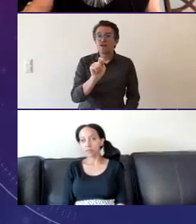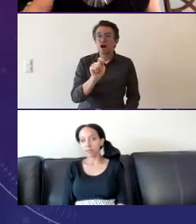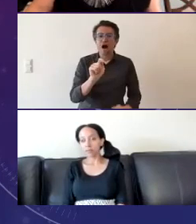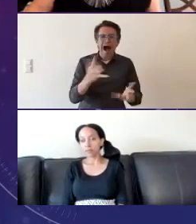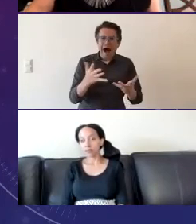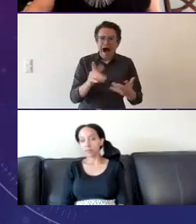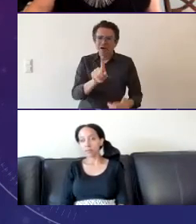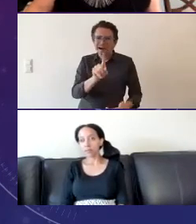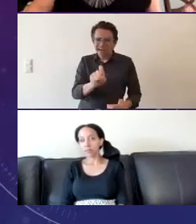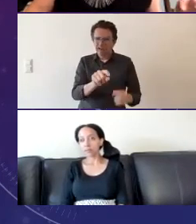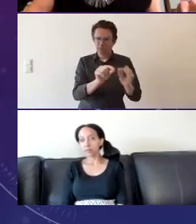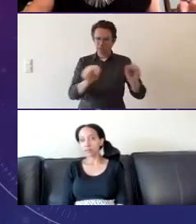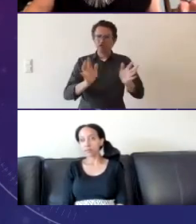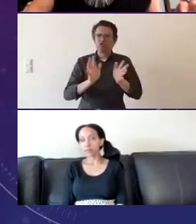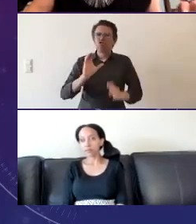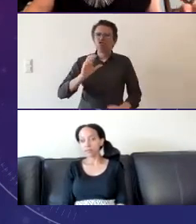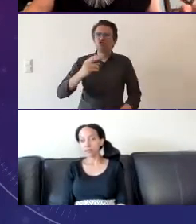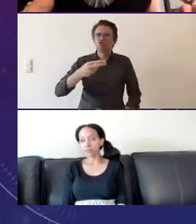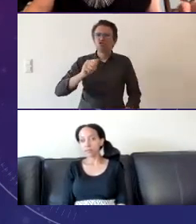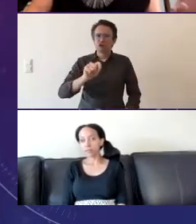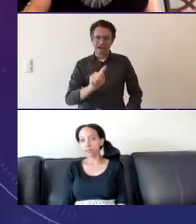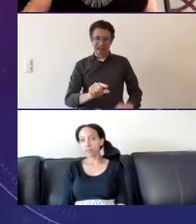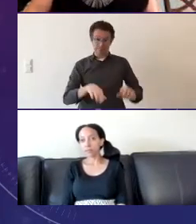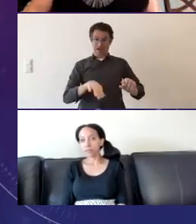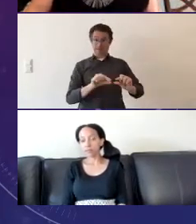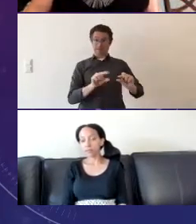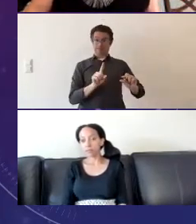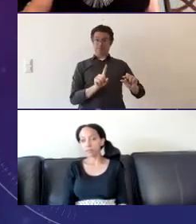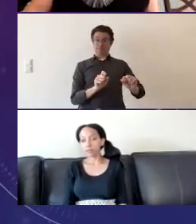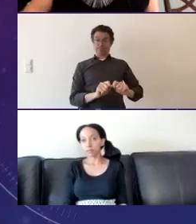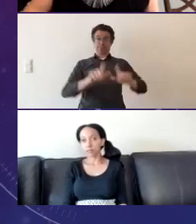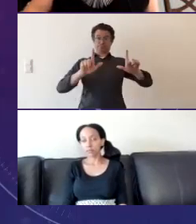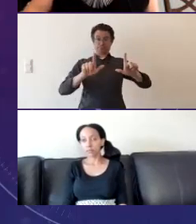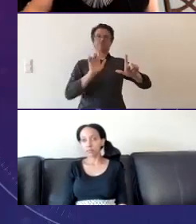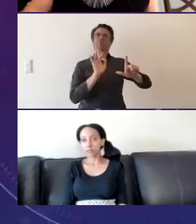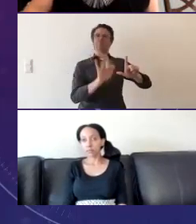include powerpoints and the powerpoints are not adjustable on screen share but